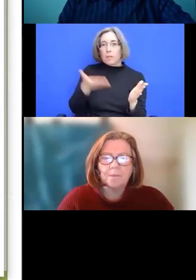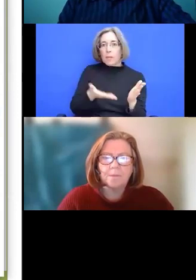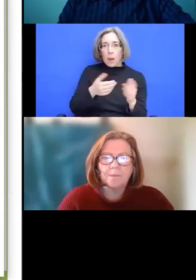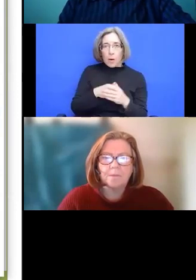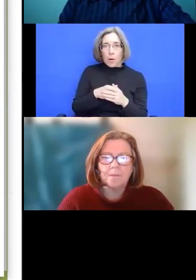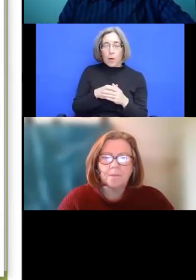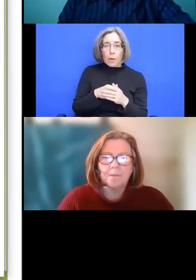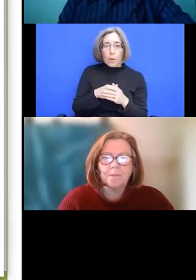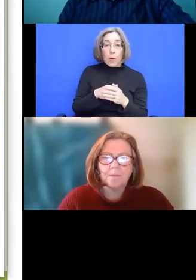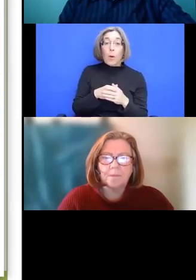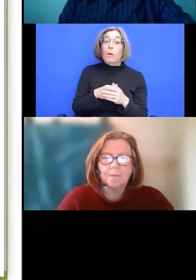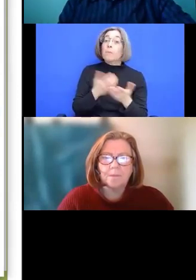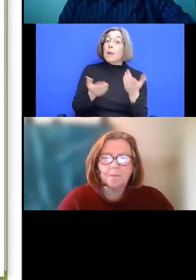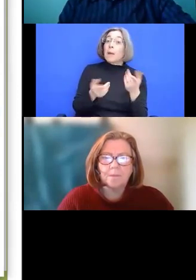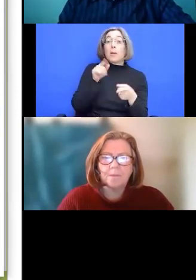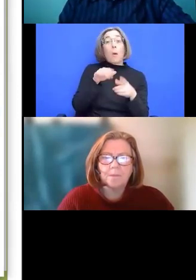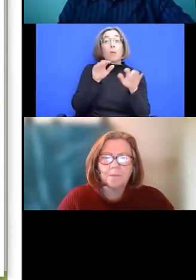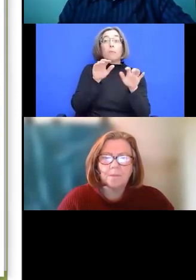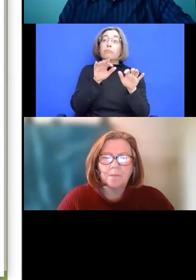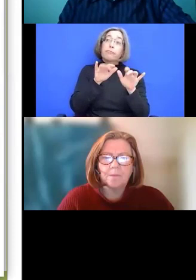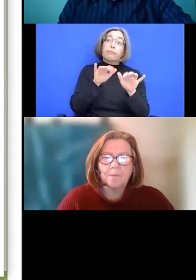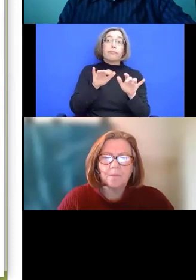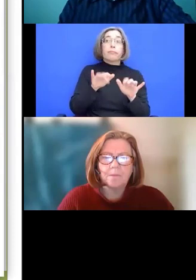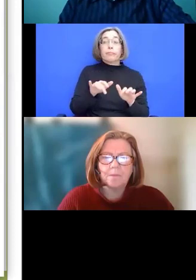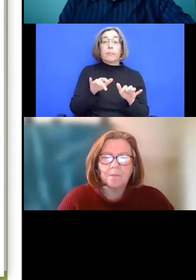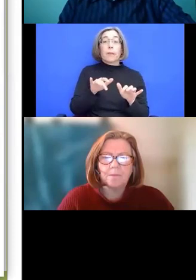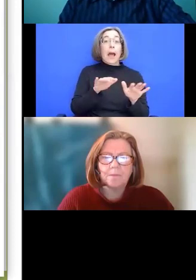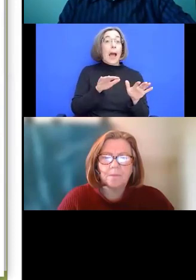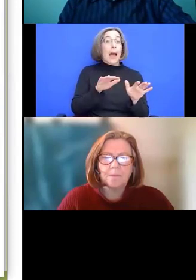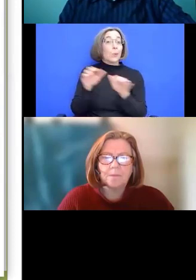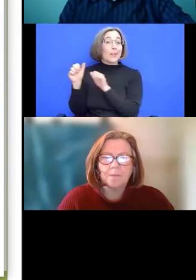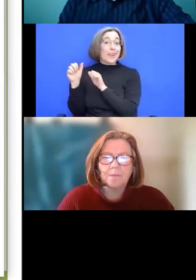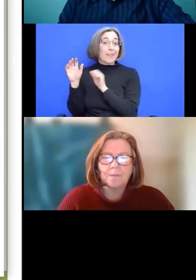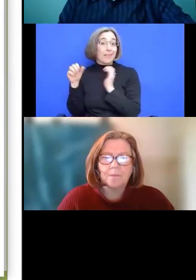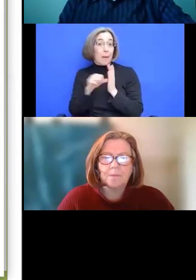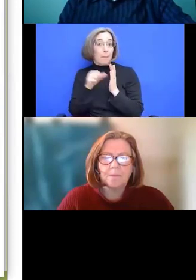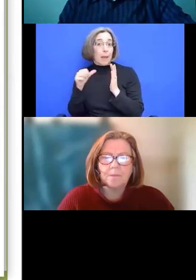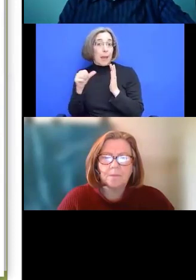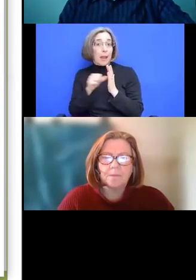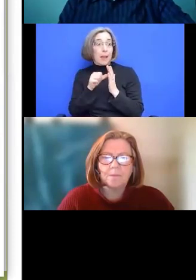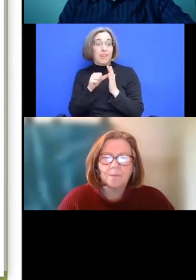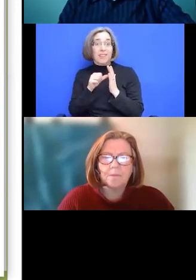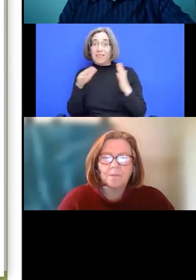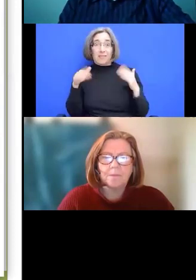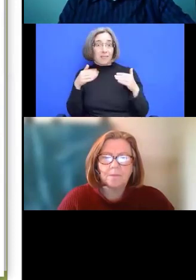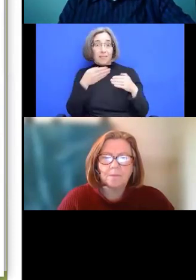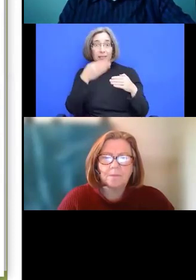if you're filling all this out and then you leave the page and haven't filled out all the required information,